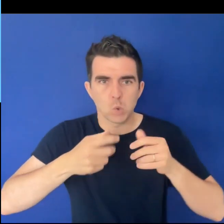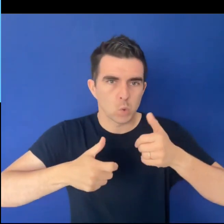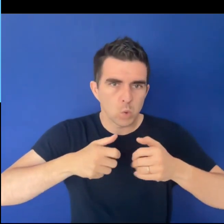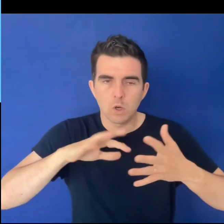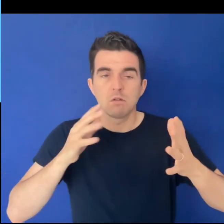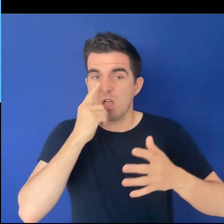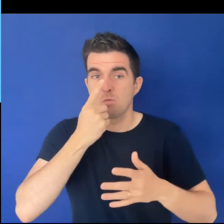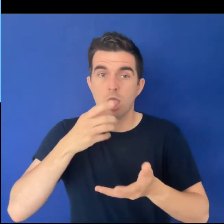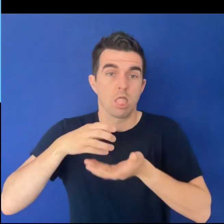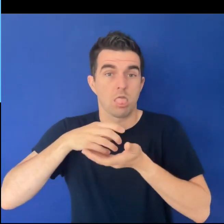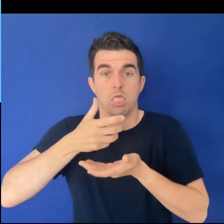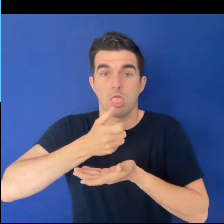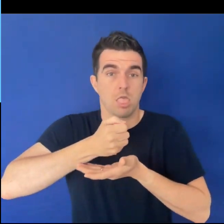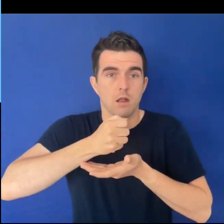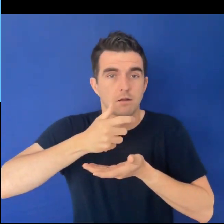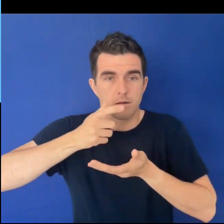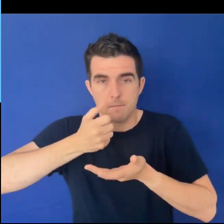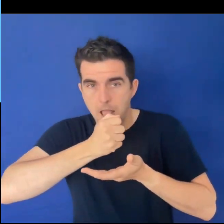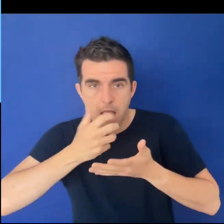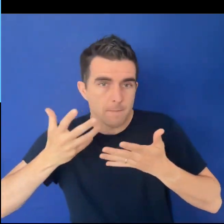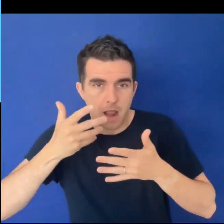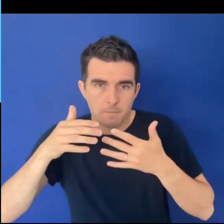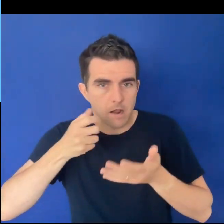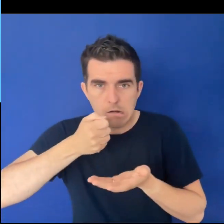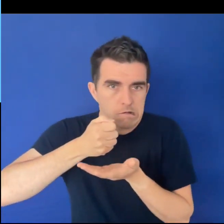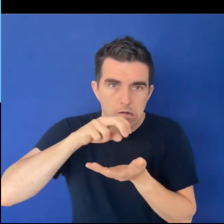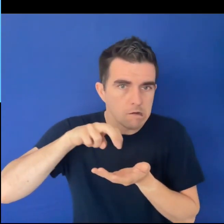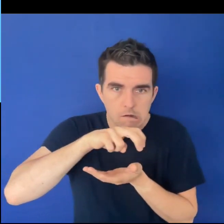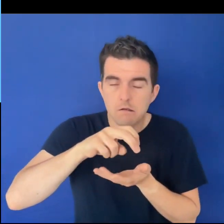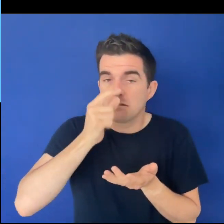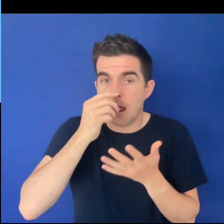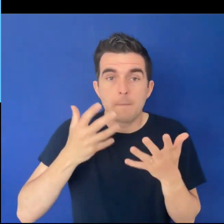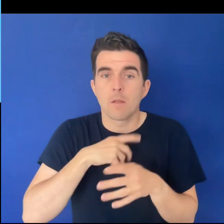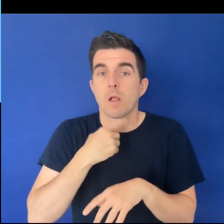other buttons might be needed, this makes the majority of the game playable with one hand.